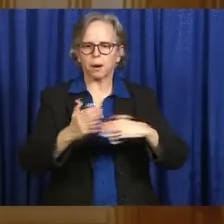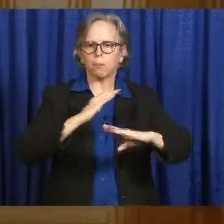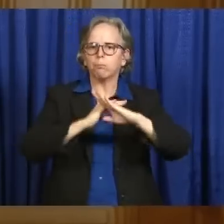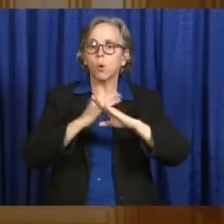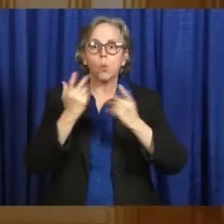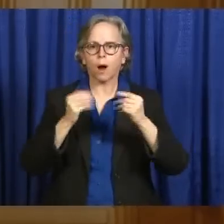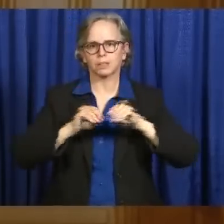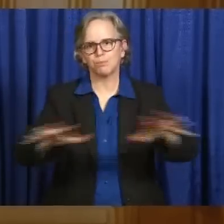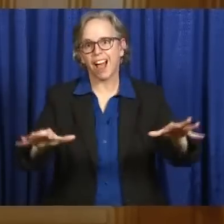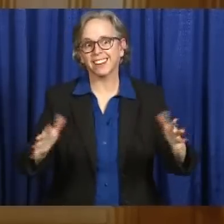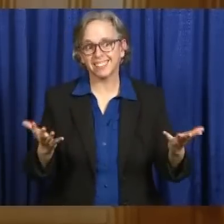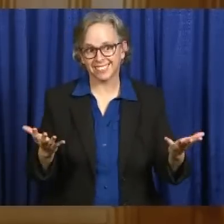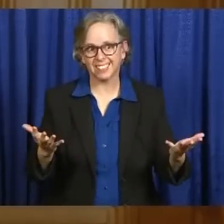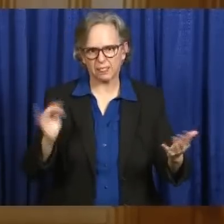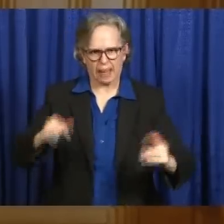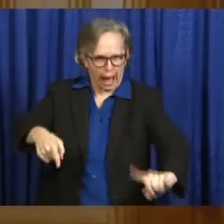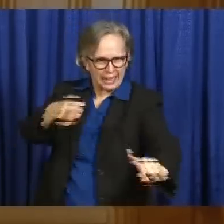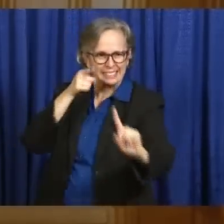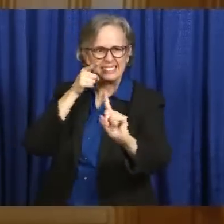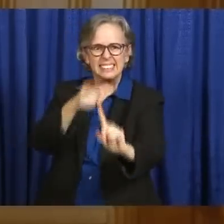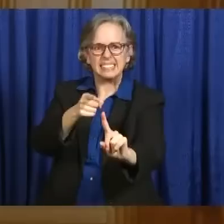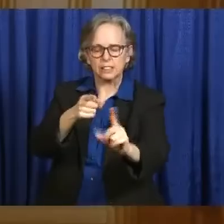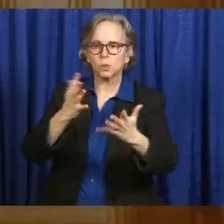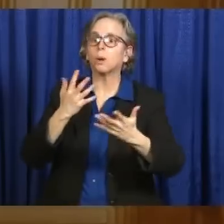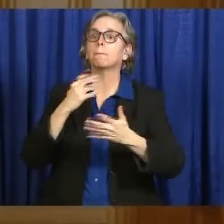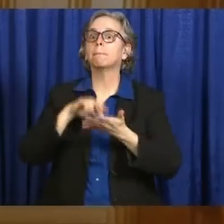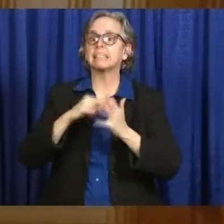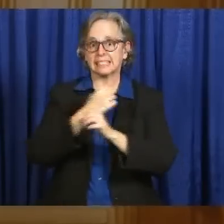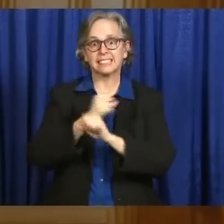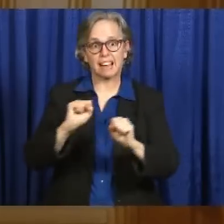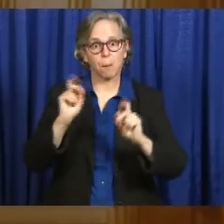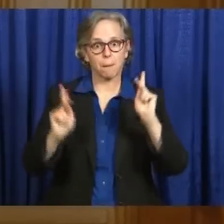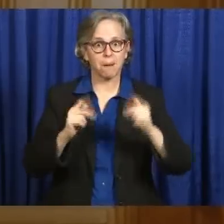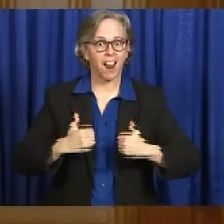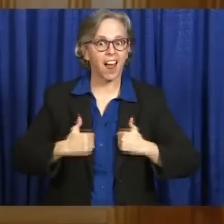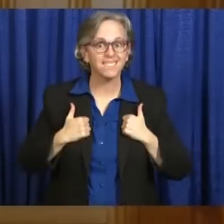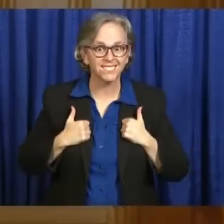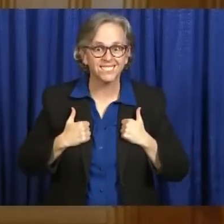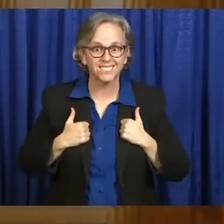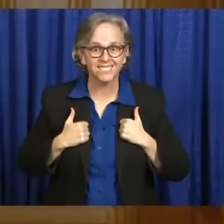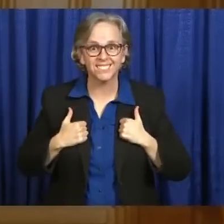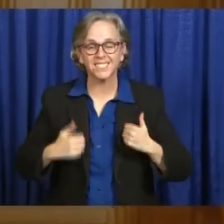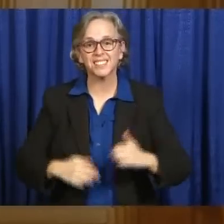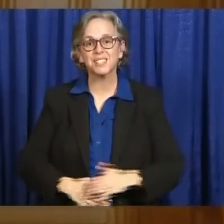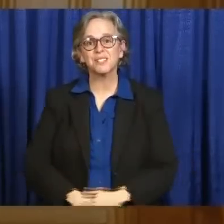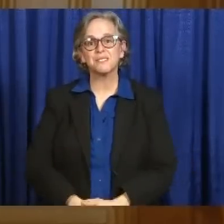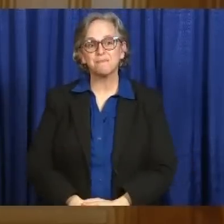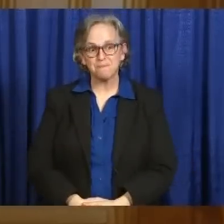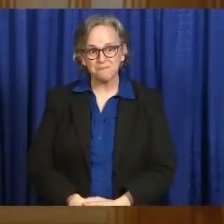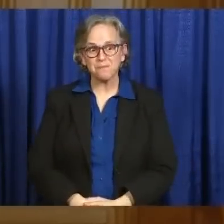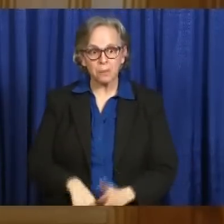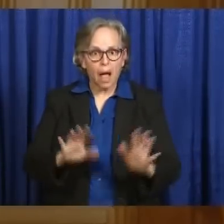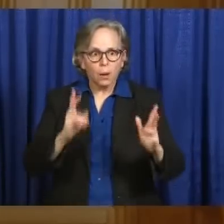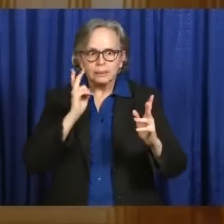PROVIDERS AND PUBLIC HEALTH OFFICIALS WILL BE BETTER ABLE TO IDENTIFY, TREAT AND PREVENT THE SPREAD OF COVID-19. THIS